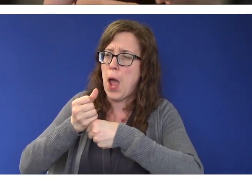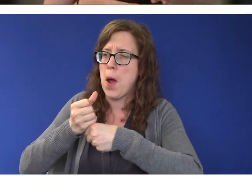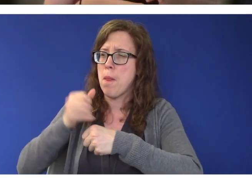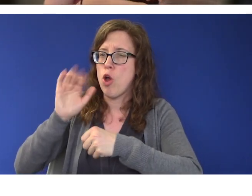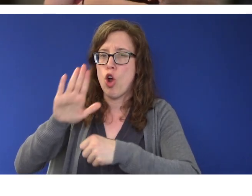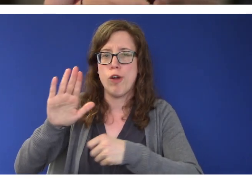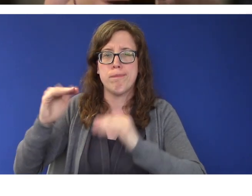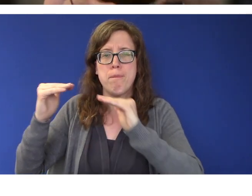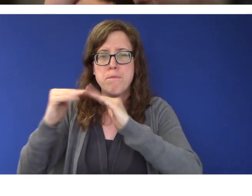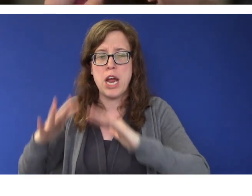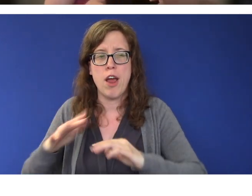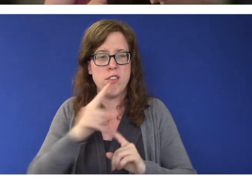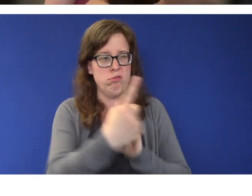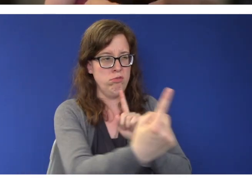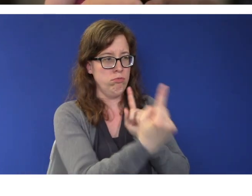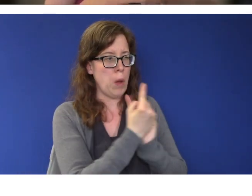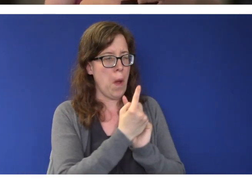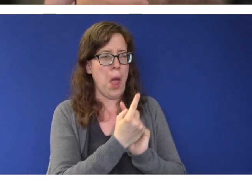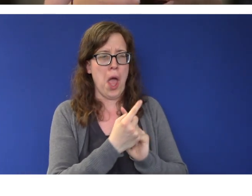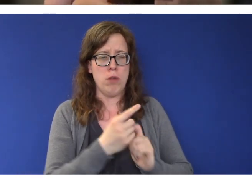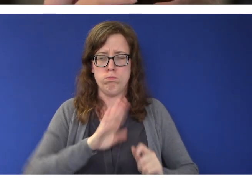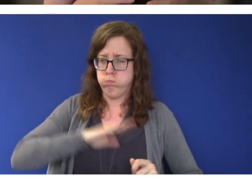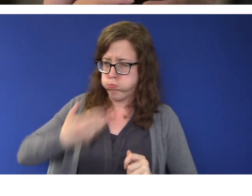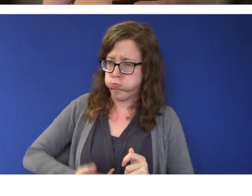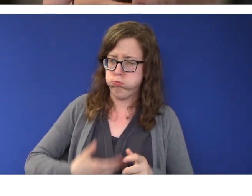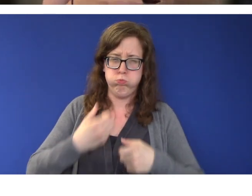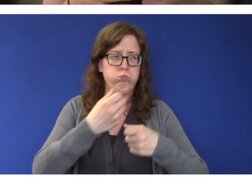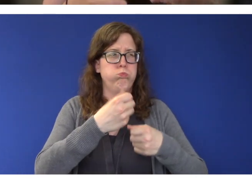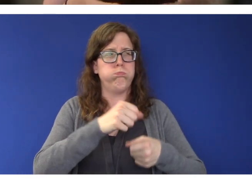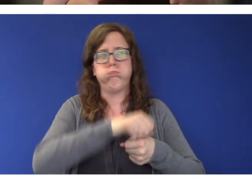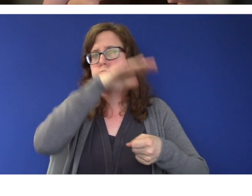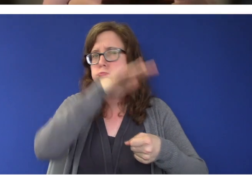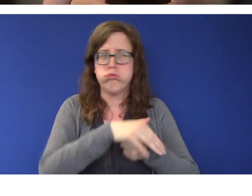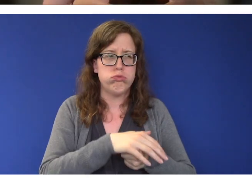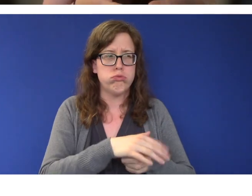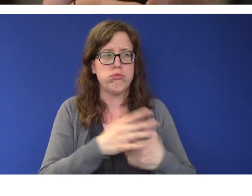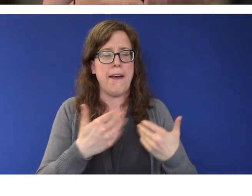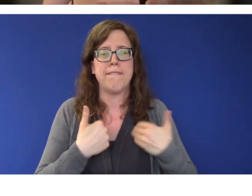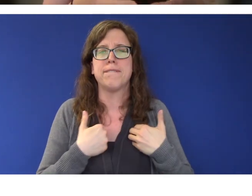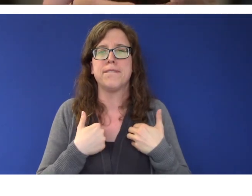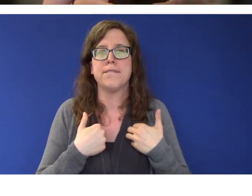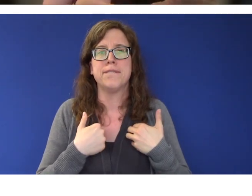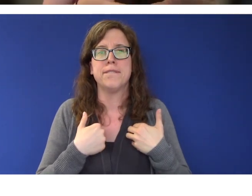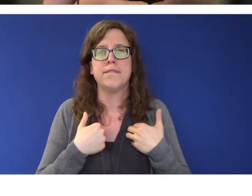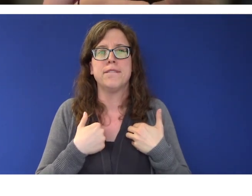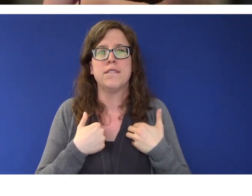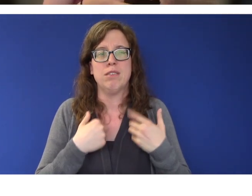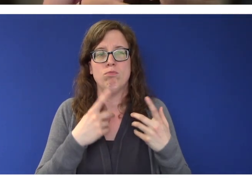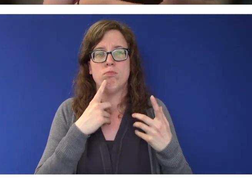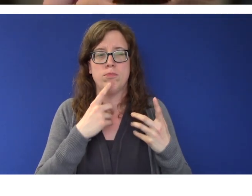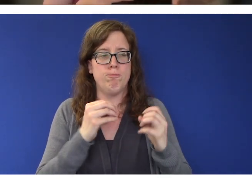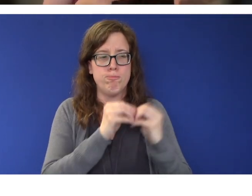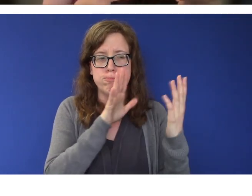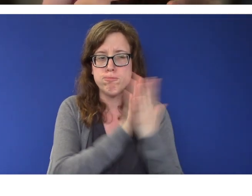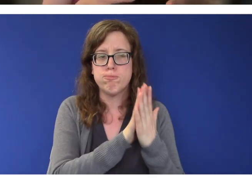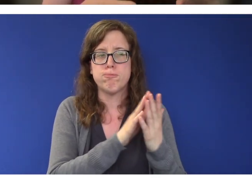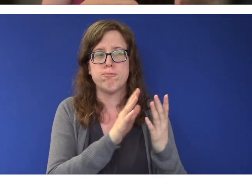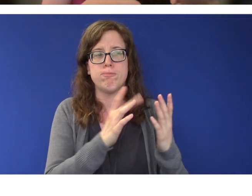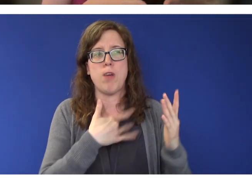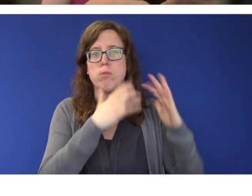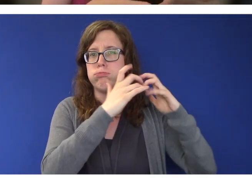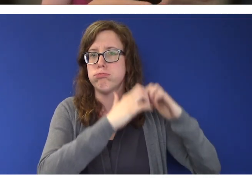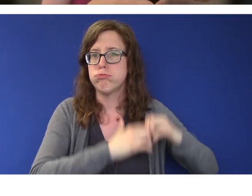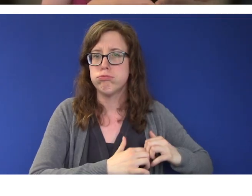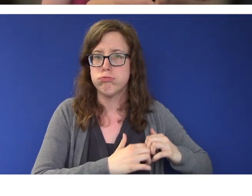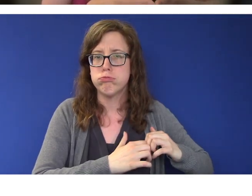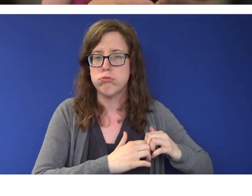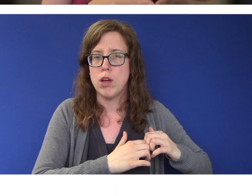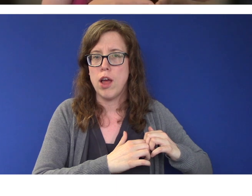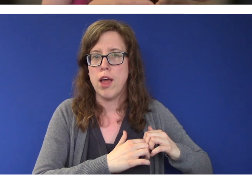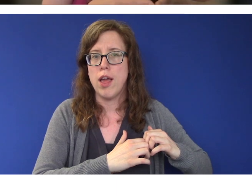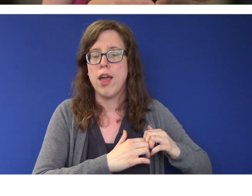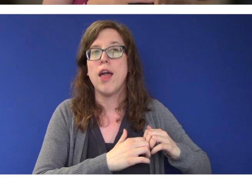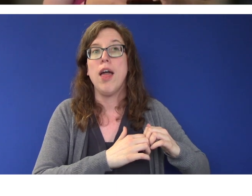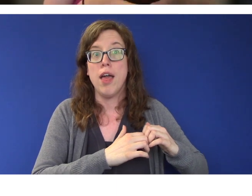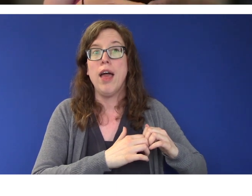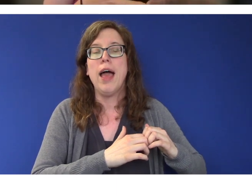Coming into my classroom, very upset, screaming, kind of having an outburst or a meltdown for a while. And